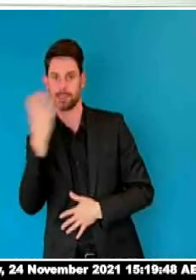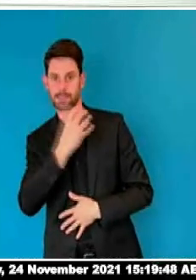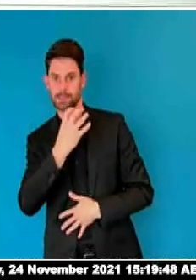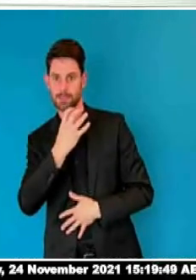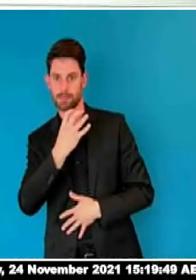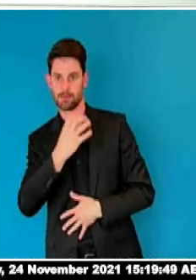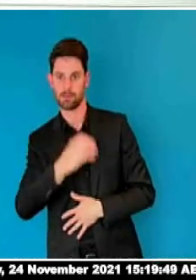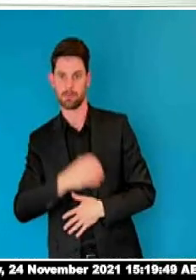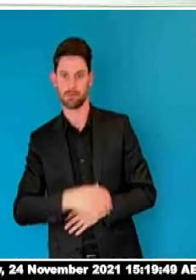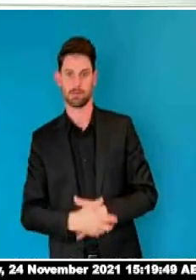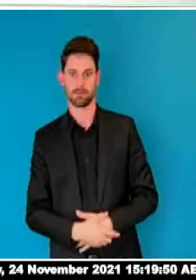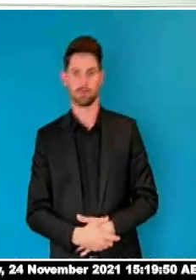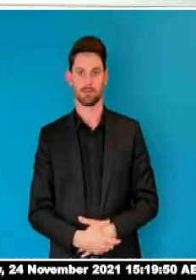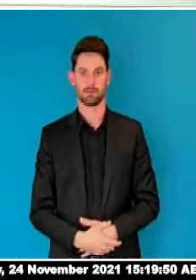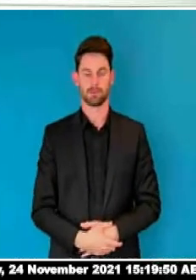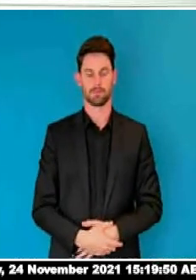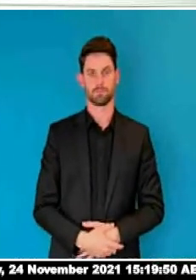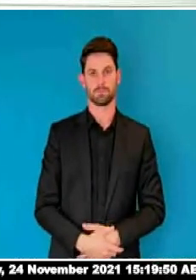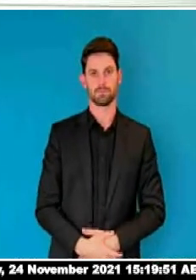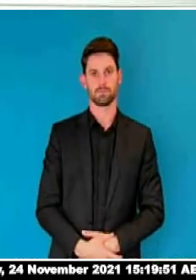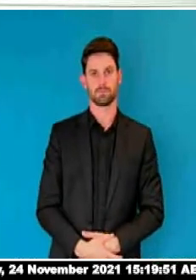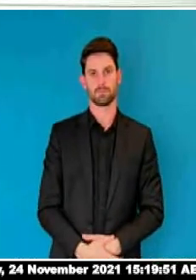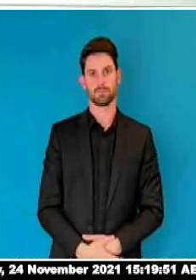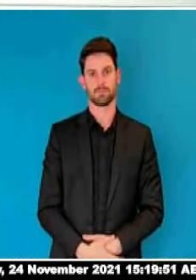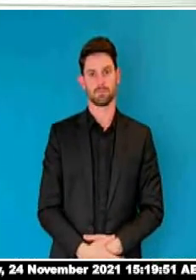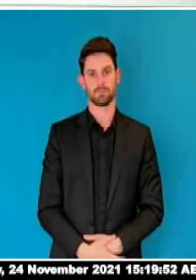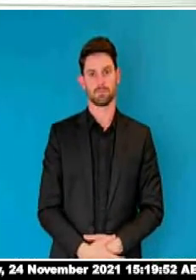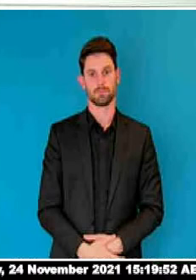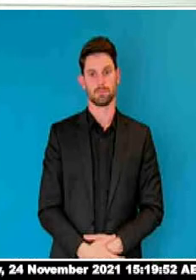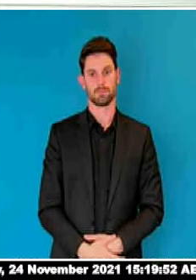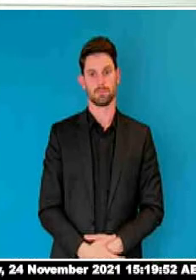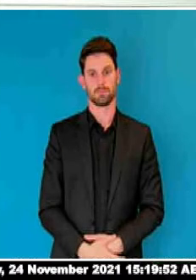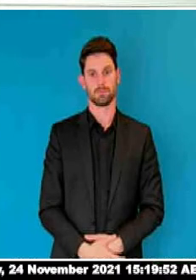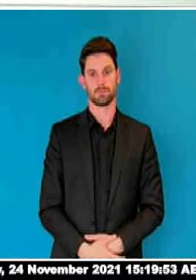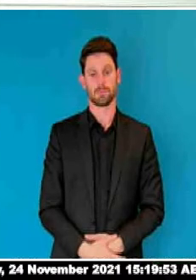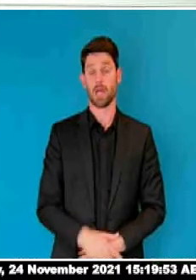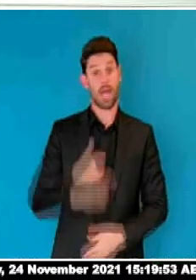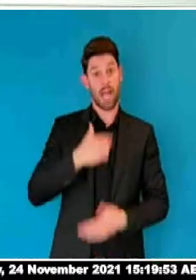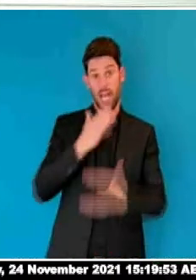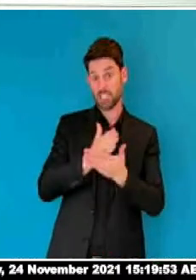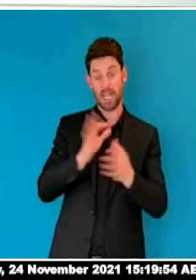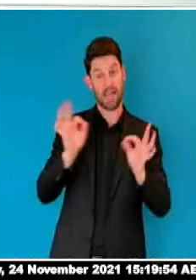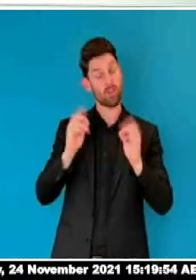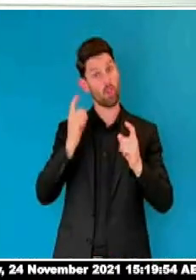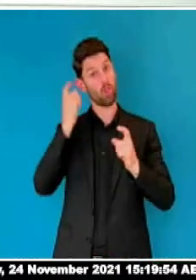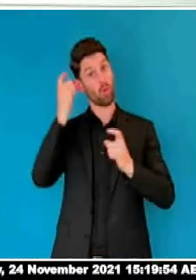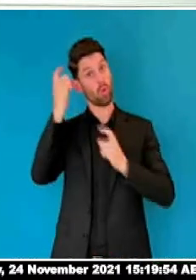It would be --- and something I have not thought about --- an interesting